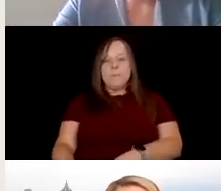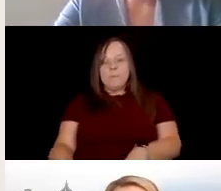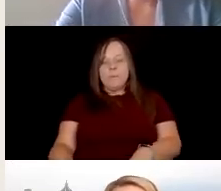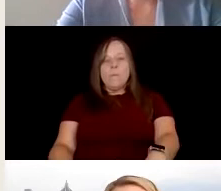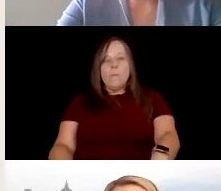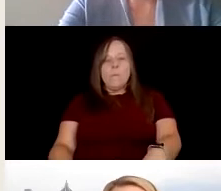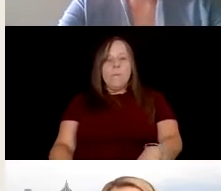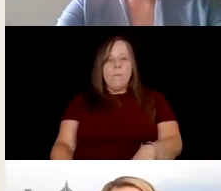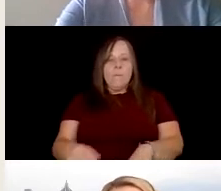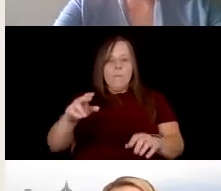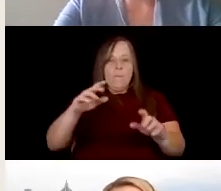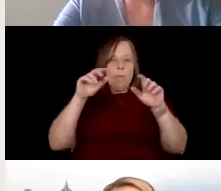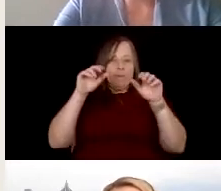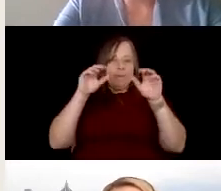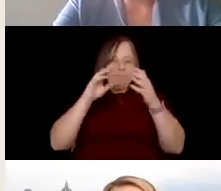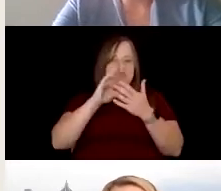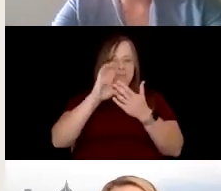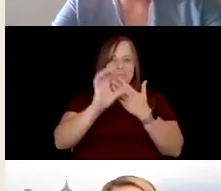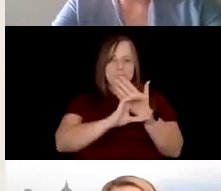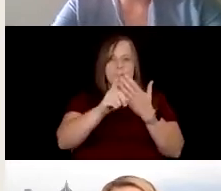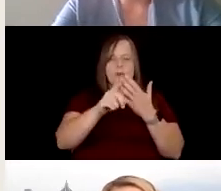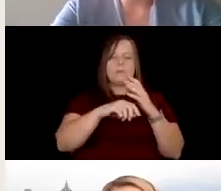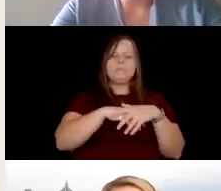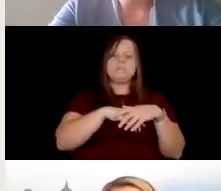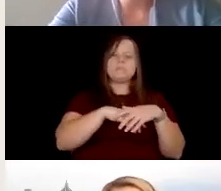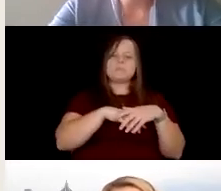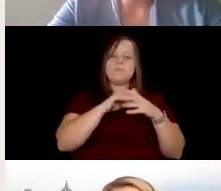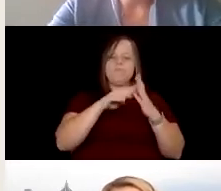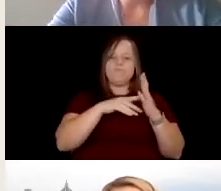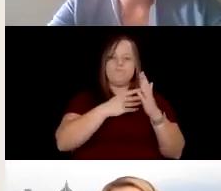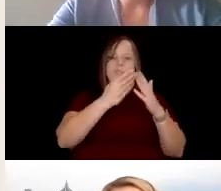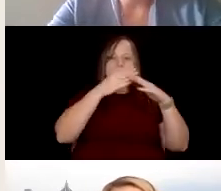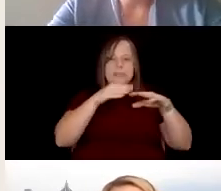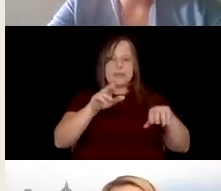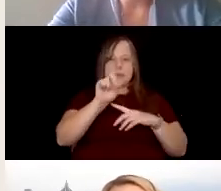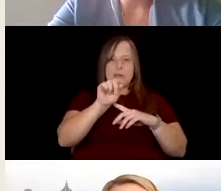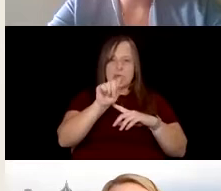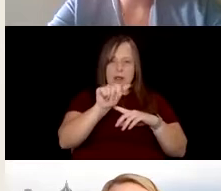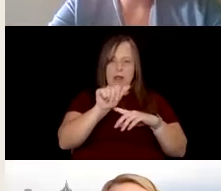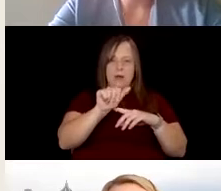Okay, so this chart kind of breaks down the data that I presented on the previous page for the last 10 years.